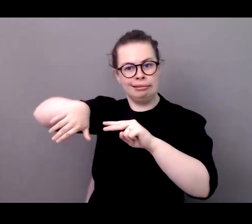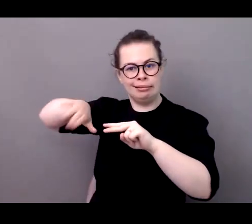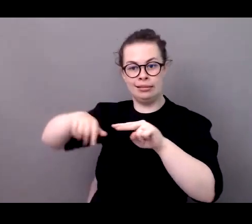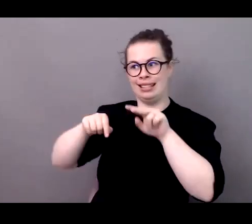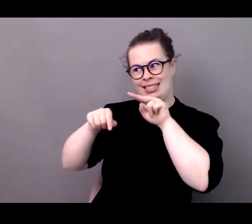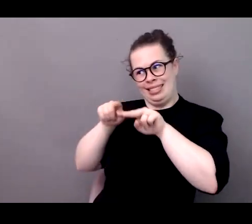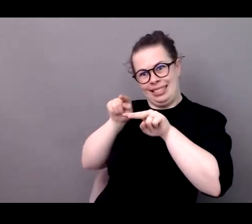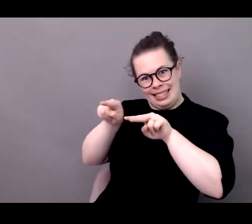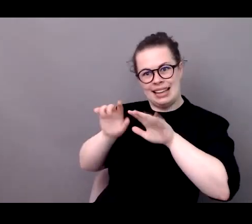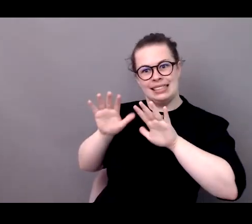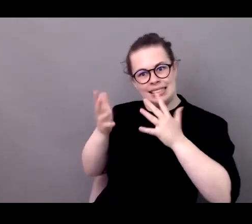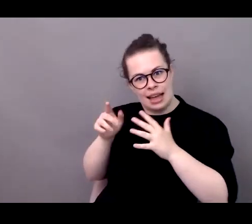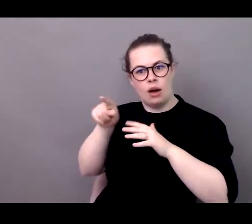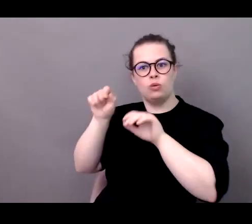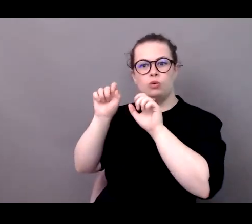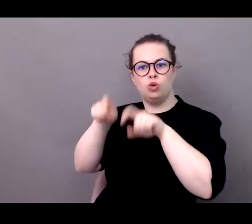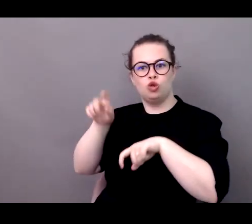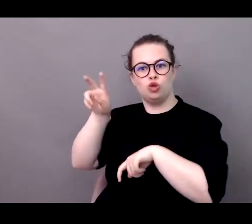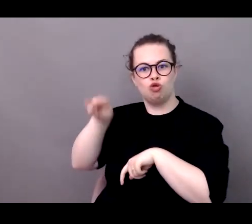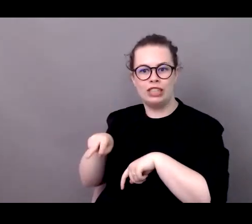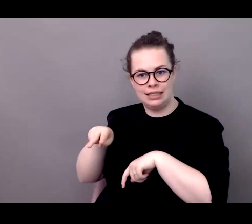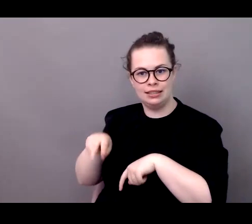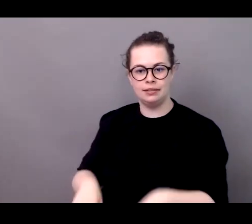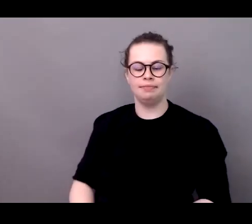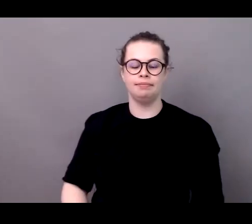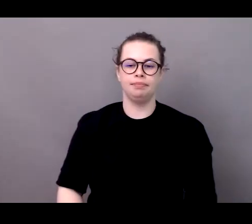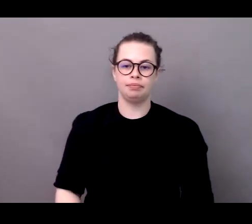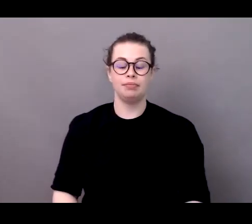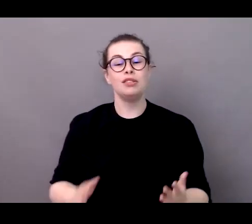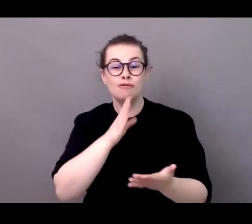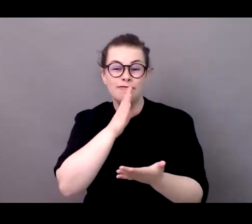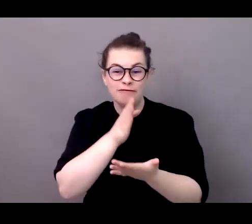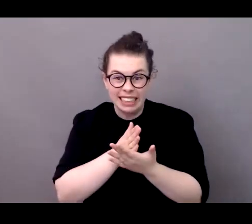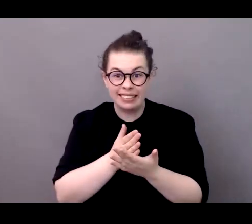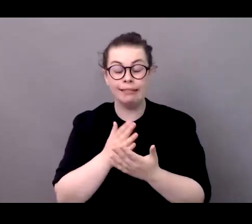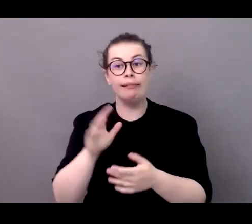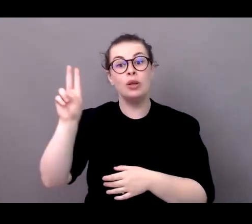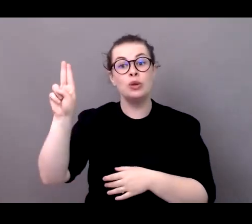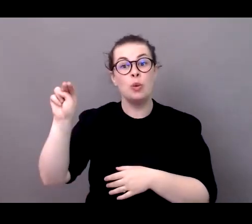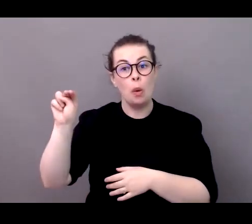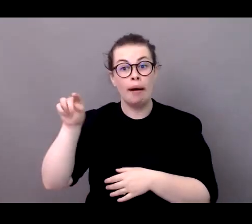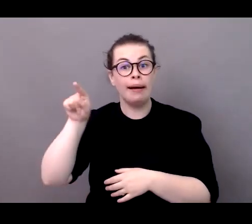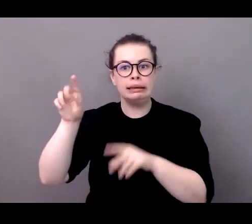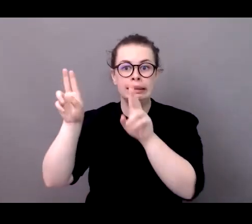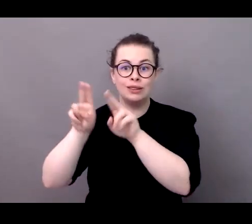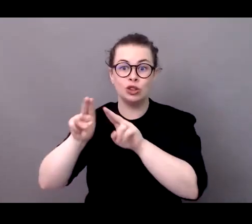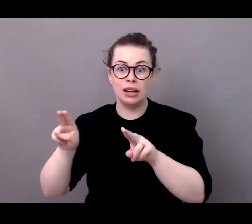text is inevitably the product of international compromise, so it will always have vagueness,